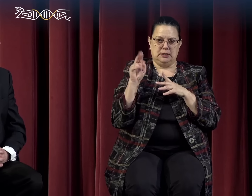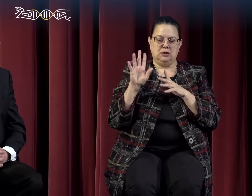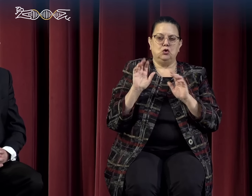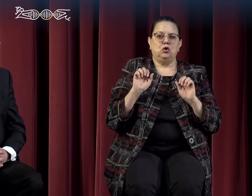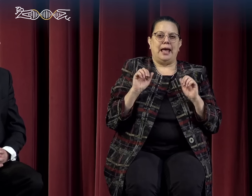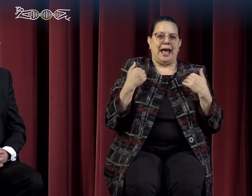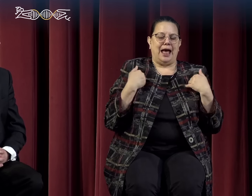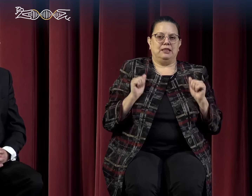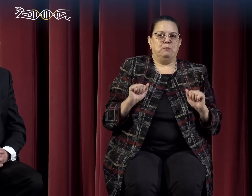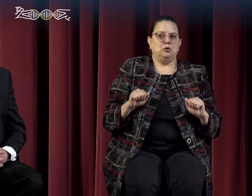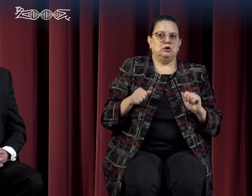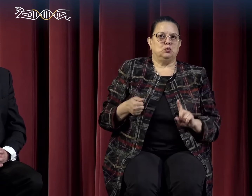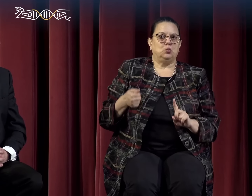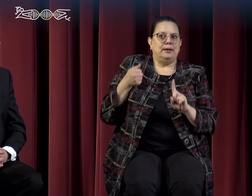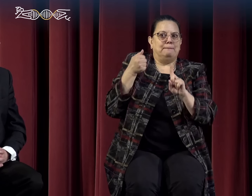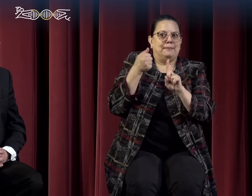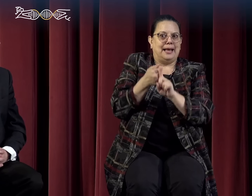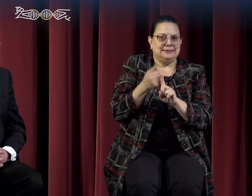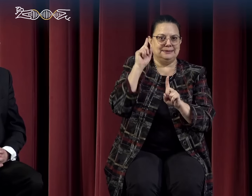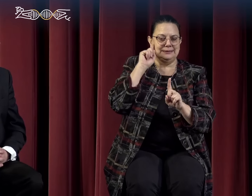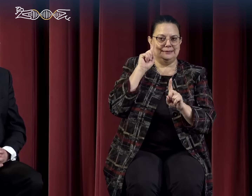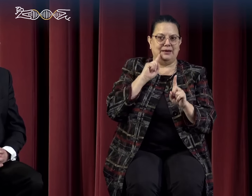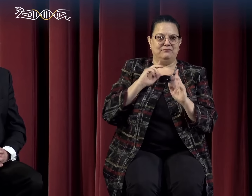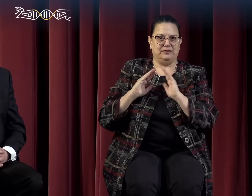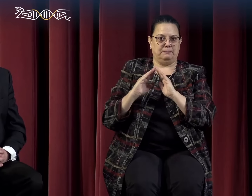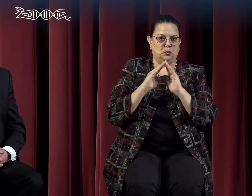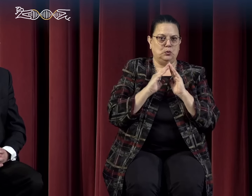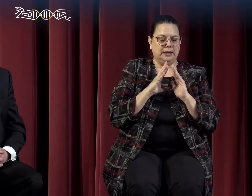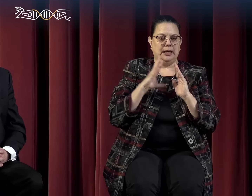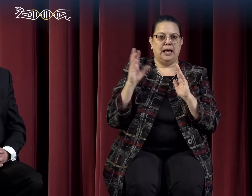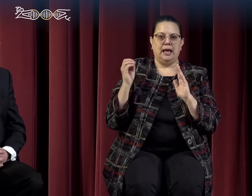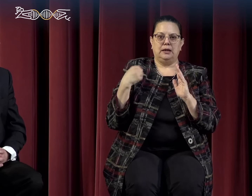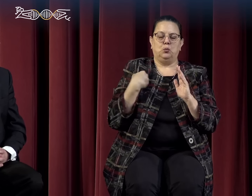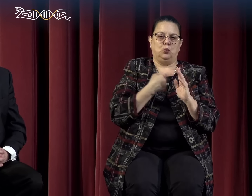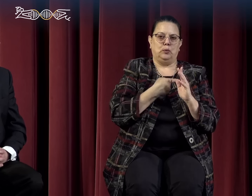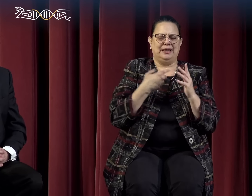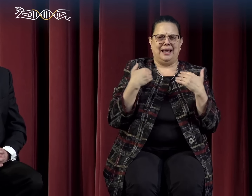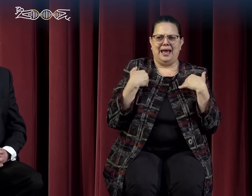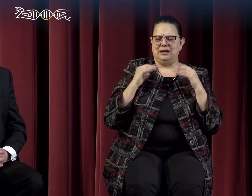And these regulations had direct impact on the Deaf community.